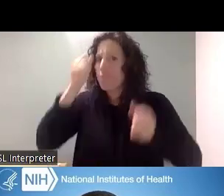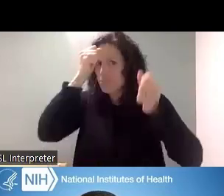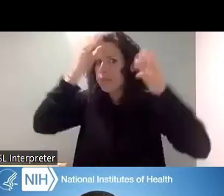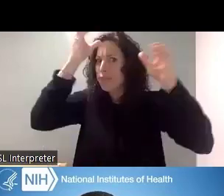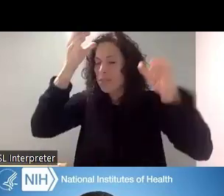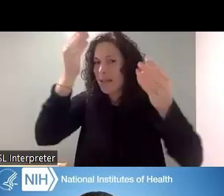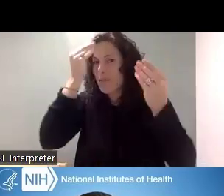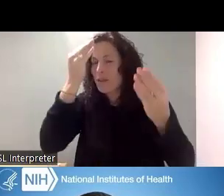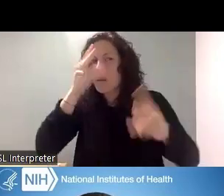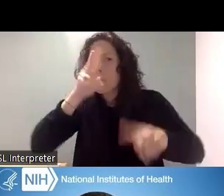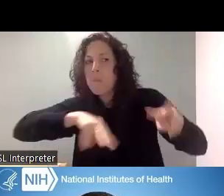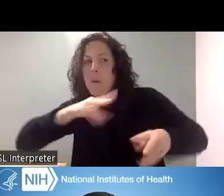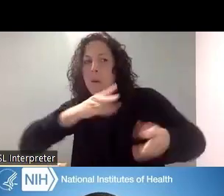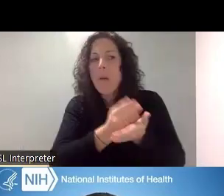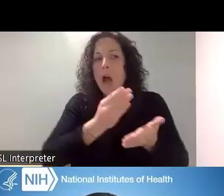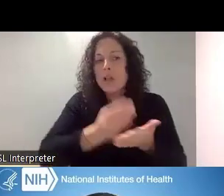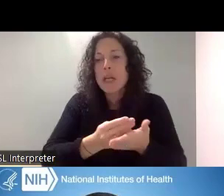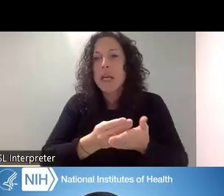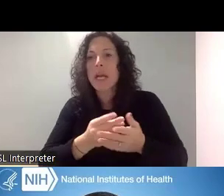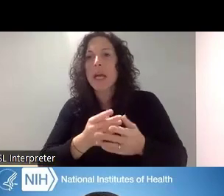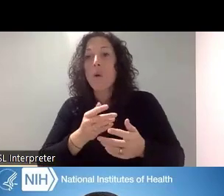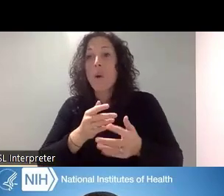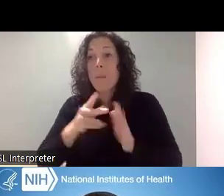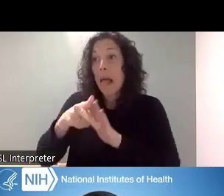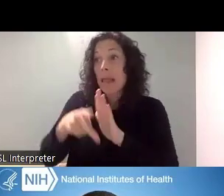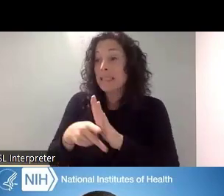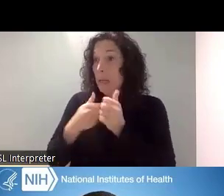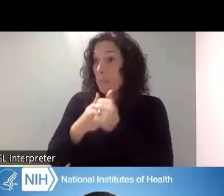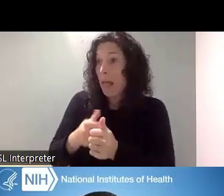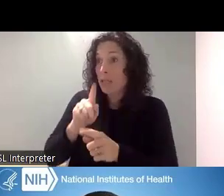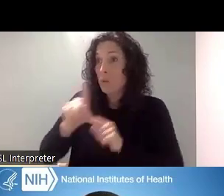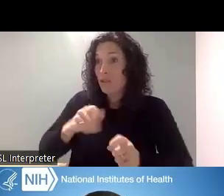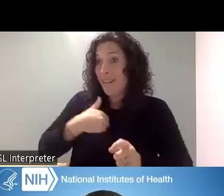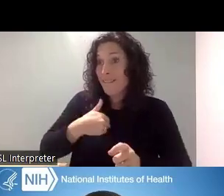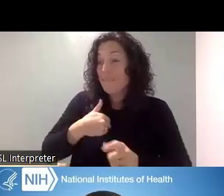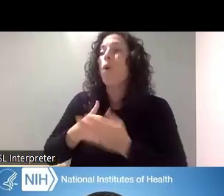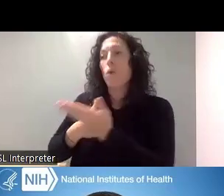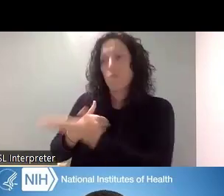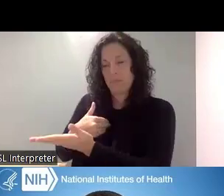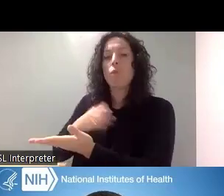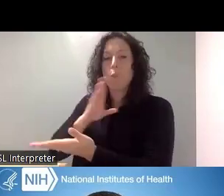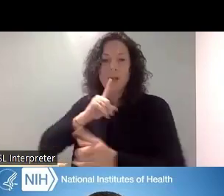answering any policy or compliance questions that you may have, and I can tell you that I also reach out to them